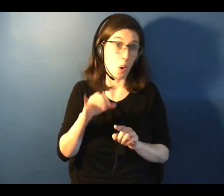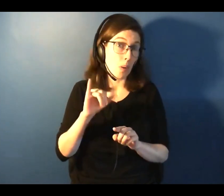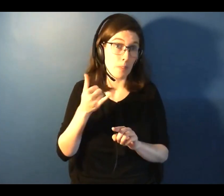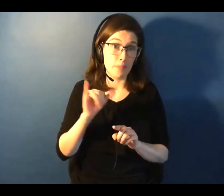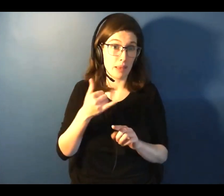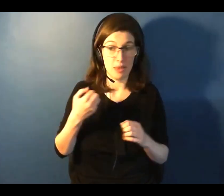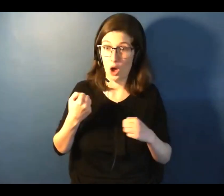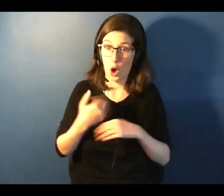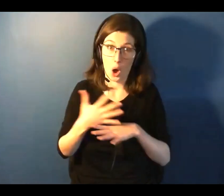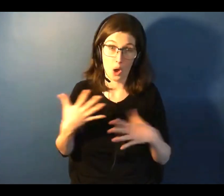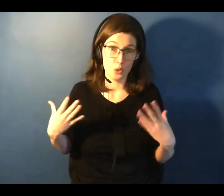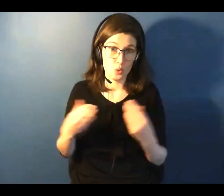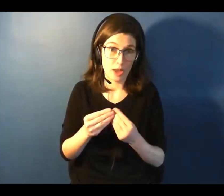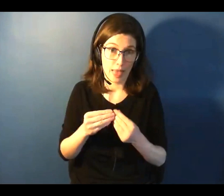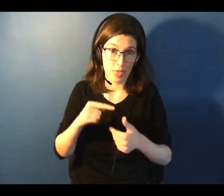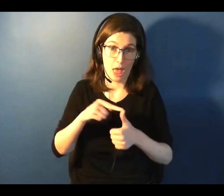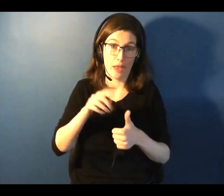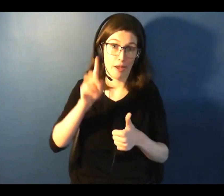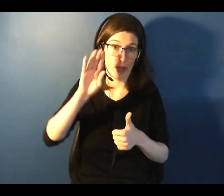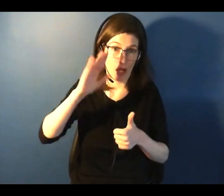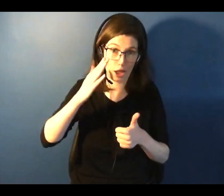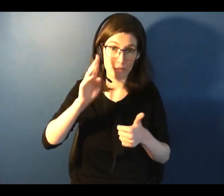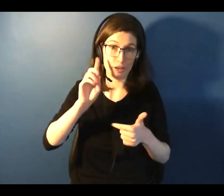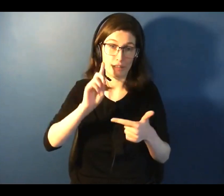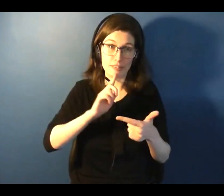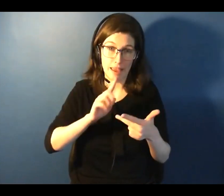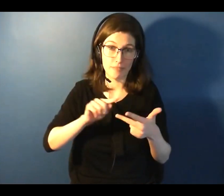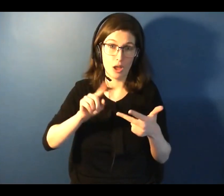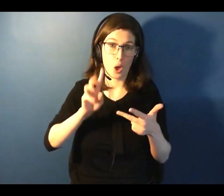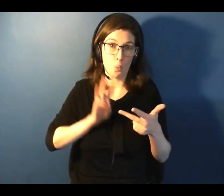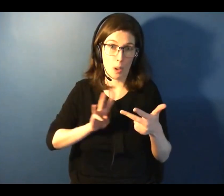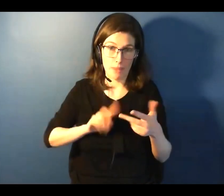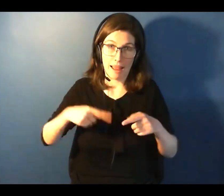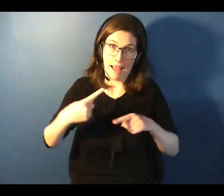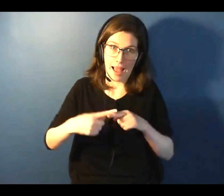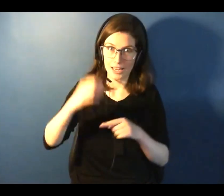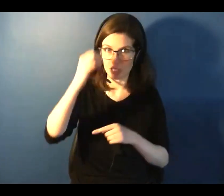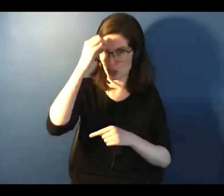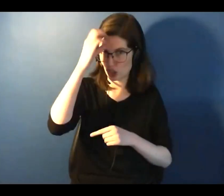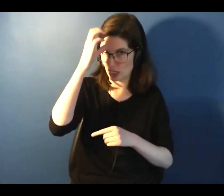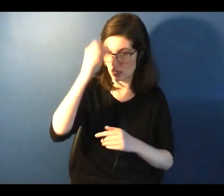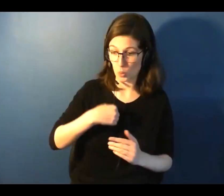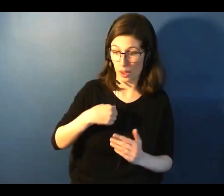those things, but turns, you know, but I understand it as her genius as a writer